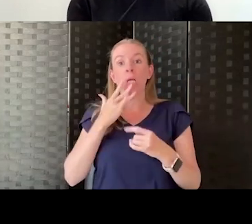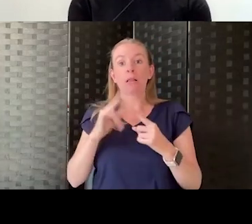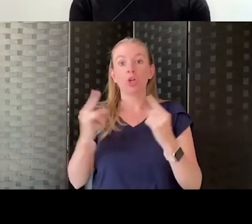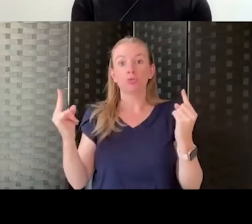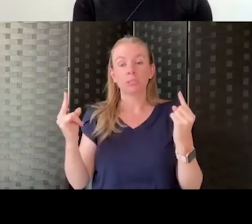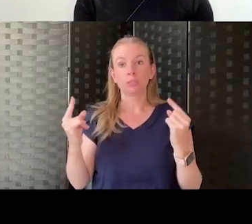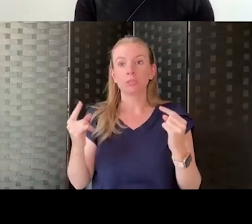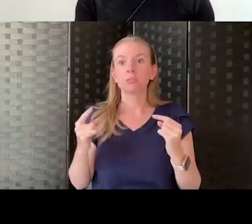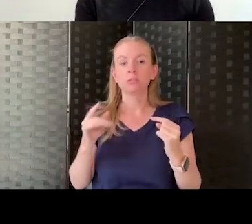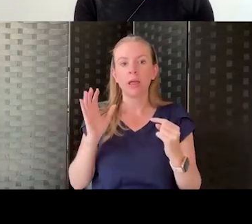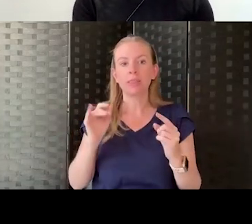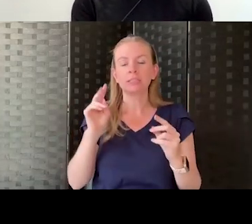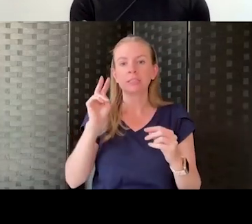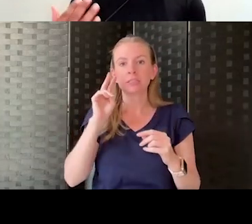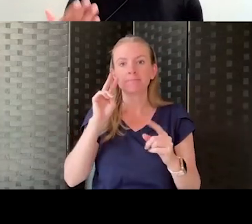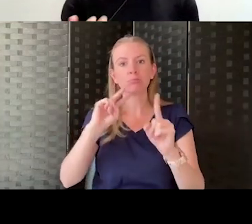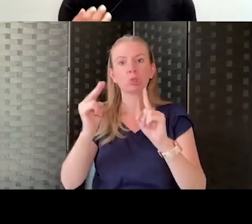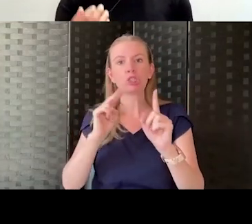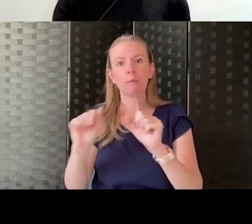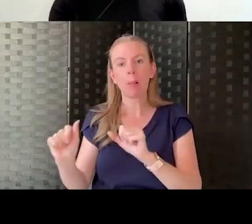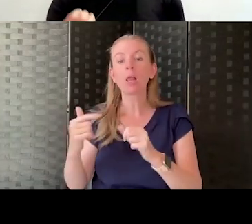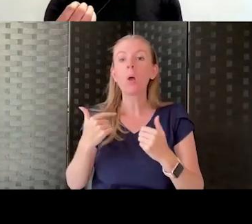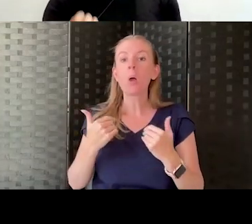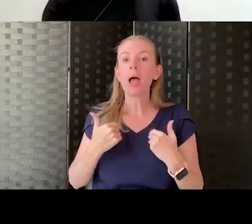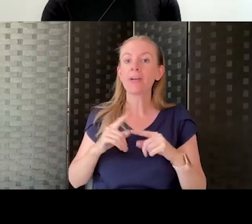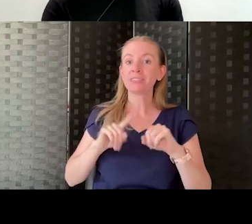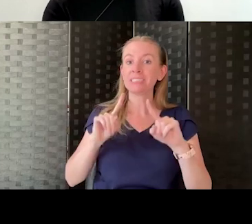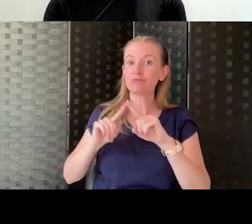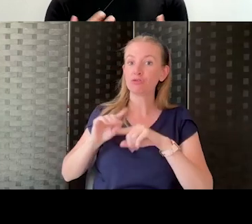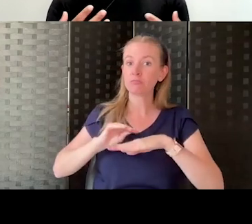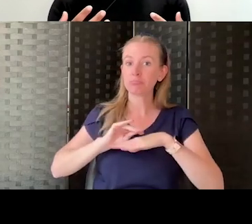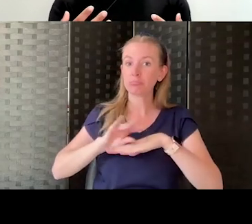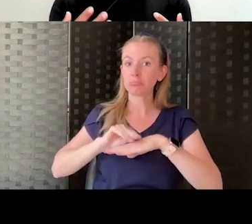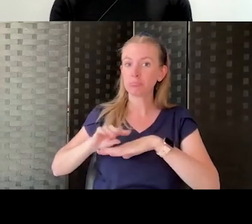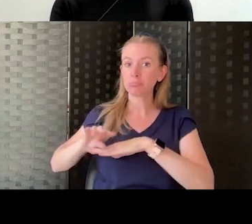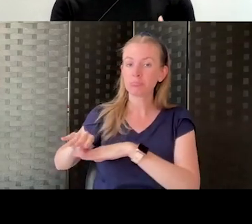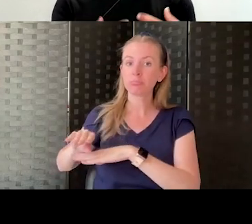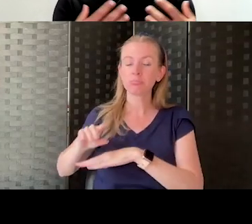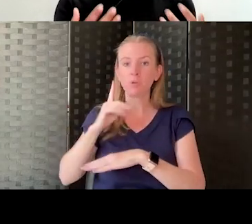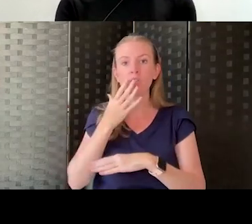that is perceivable, we have different things that can affect the color contrast. We have